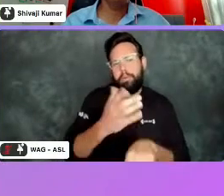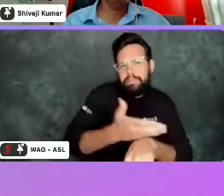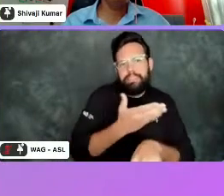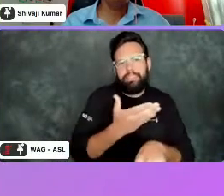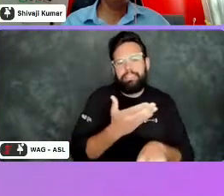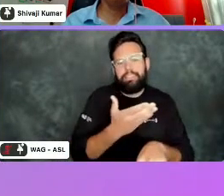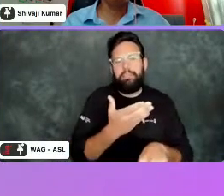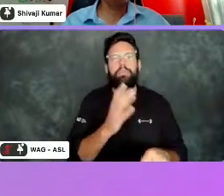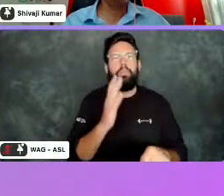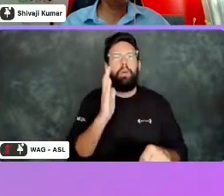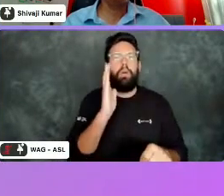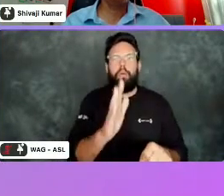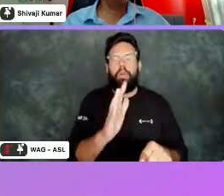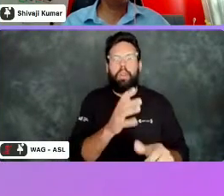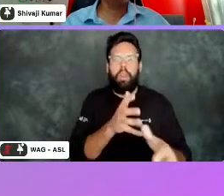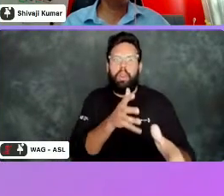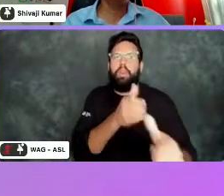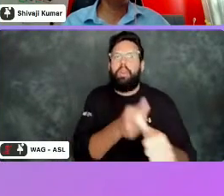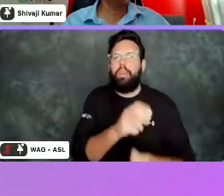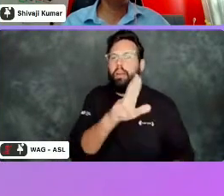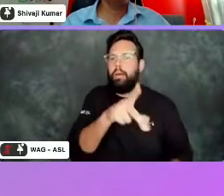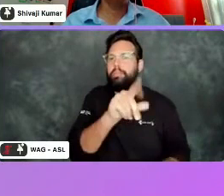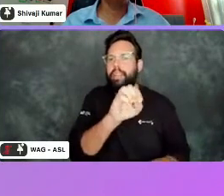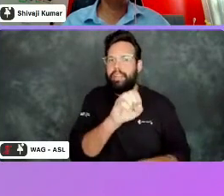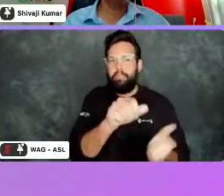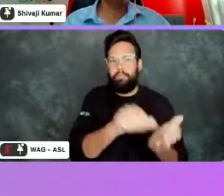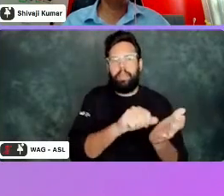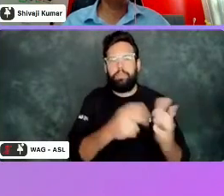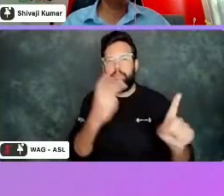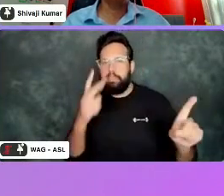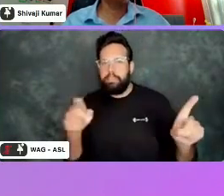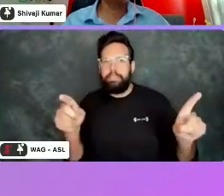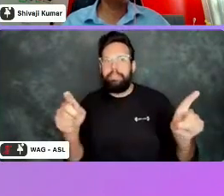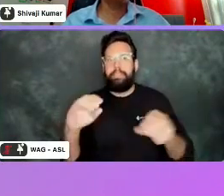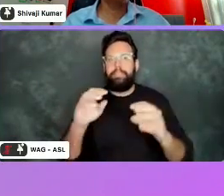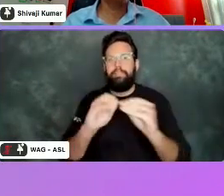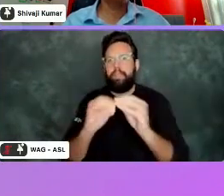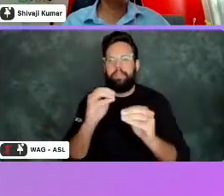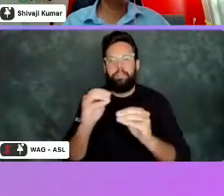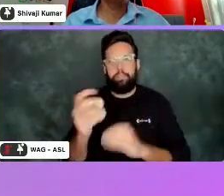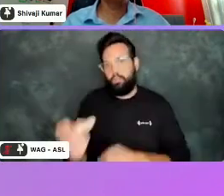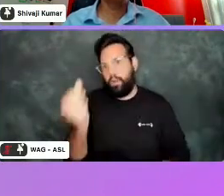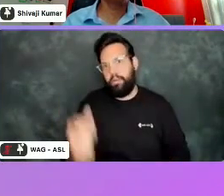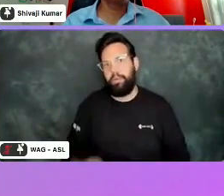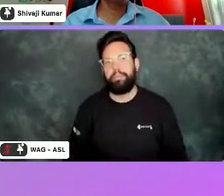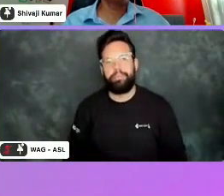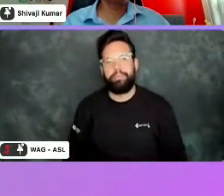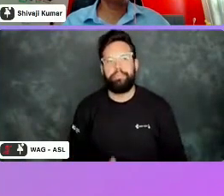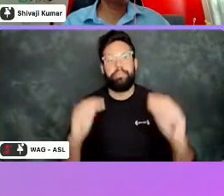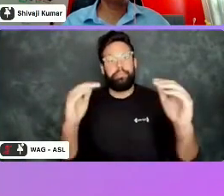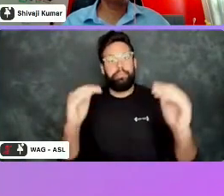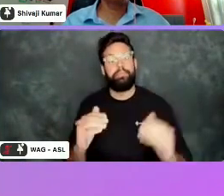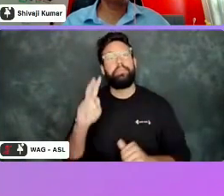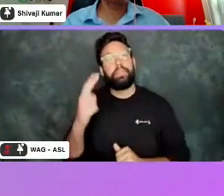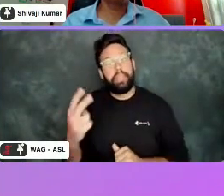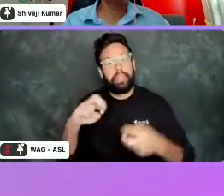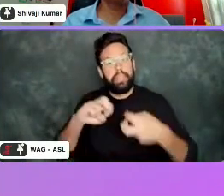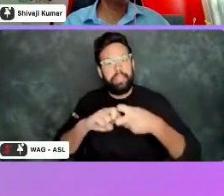We're not gonna find out until I fix a few more. Let's fix the other automated issue that we found. Elements must have sufficient color contrast.